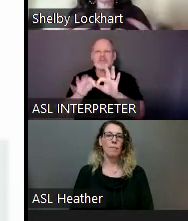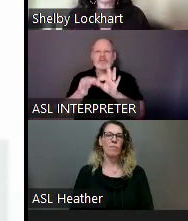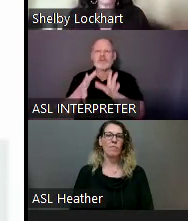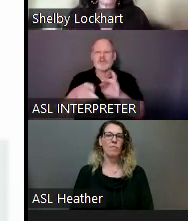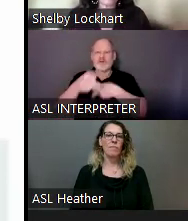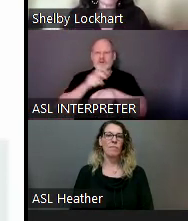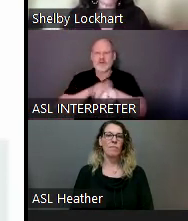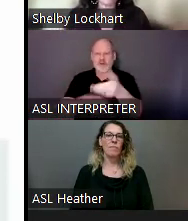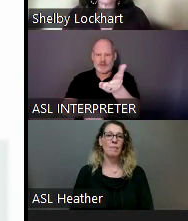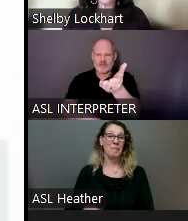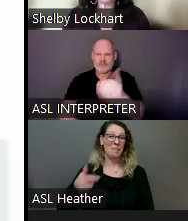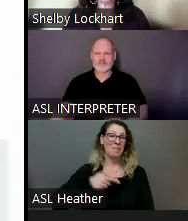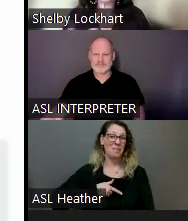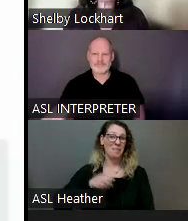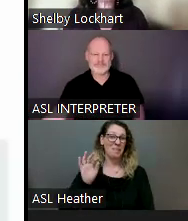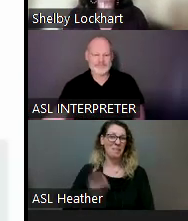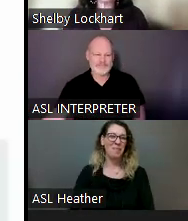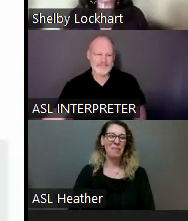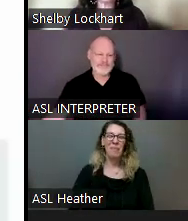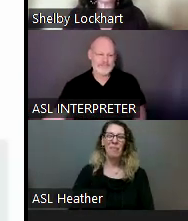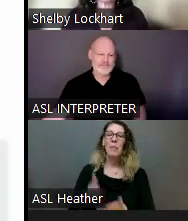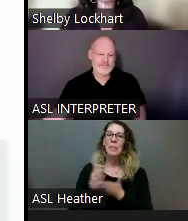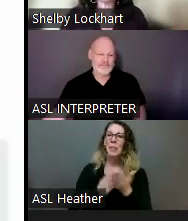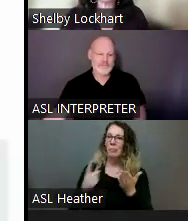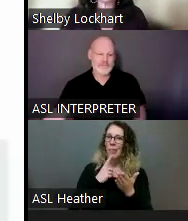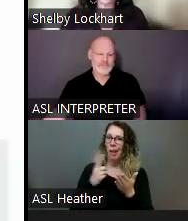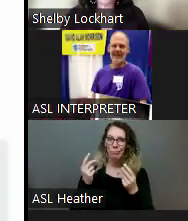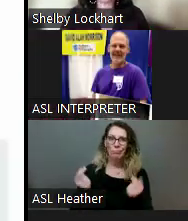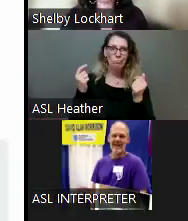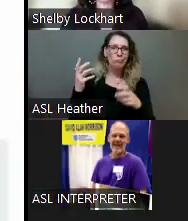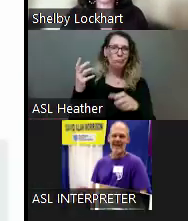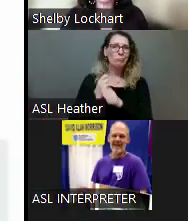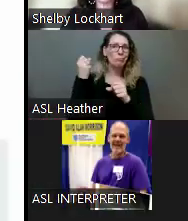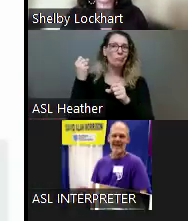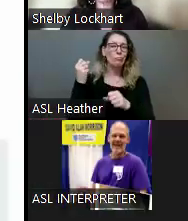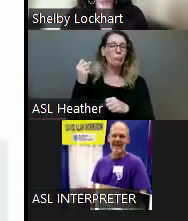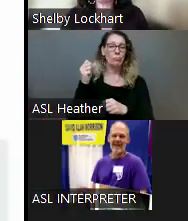some people call it quick wins, but that's some of the work you can do once you ask the questions;